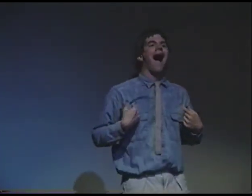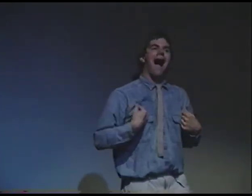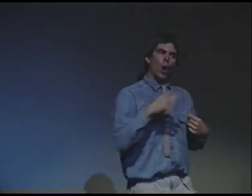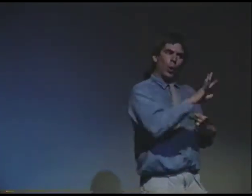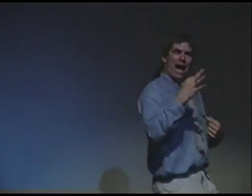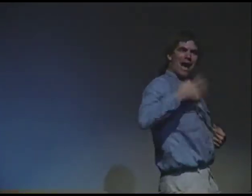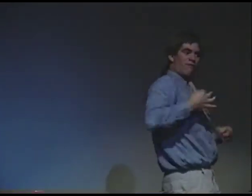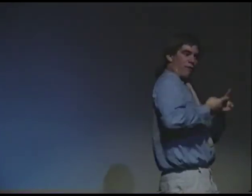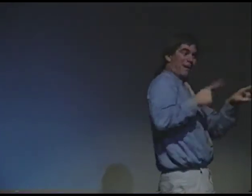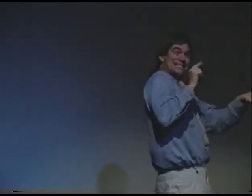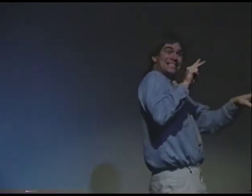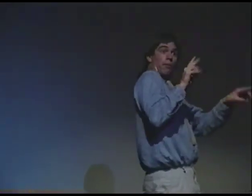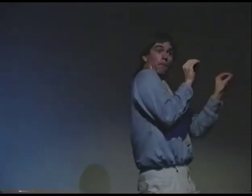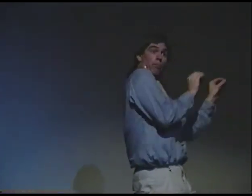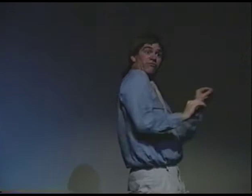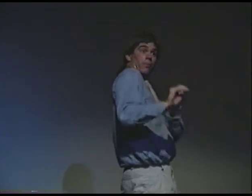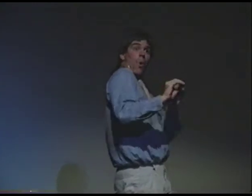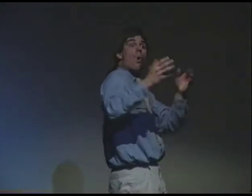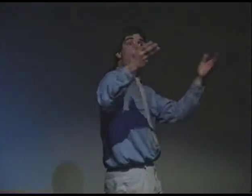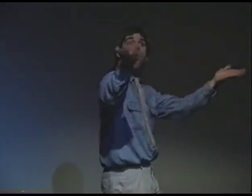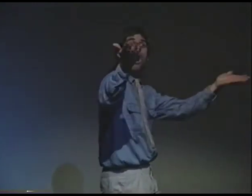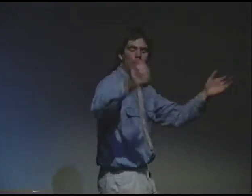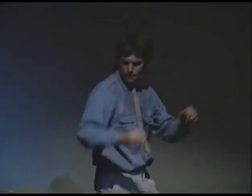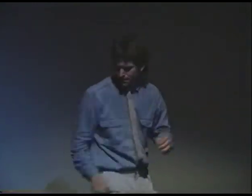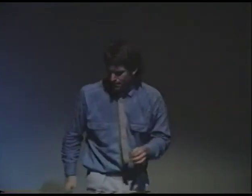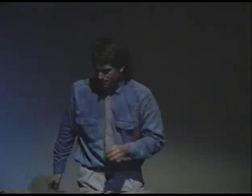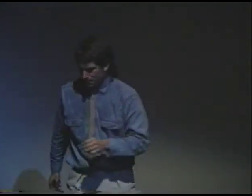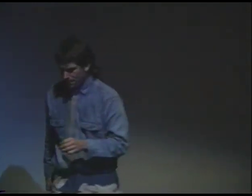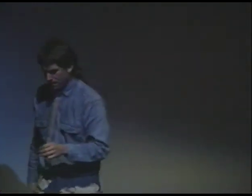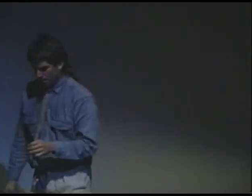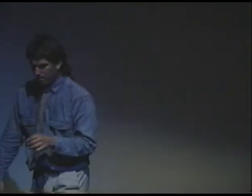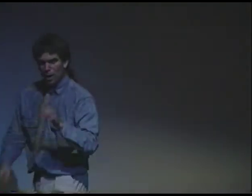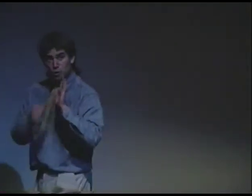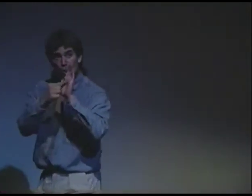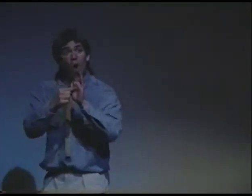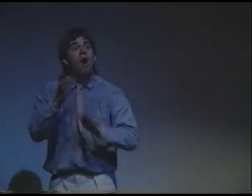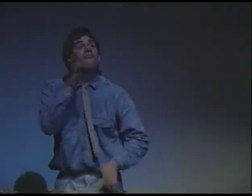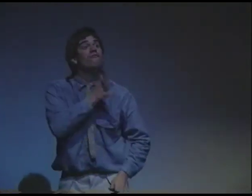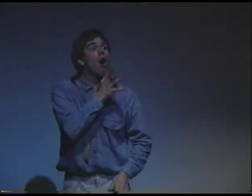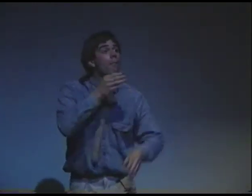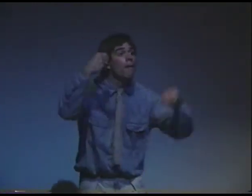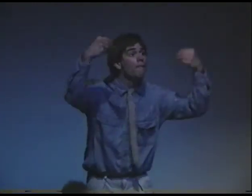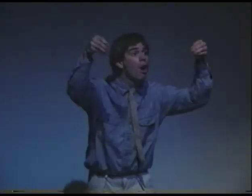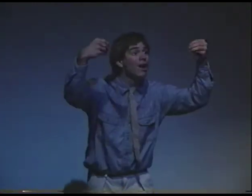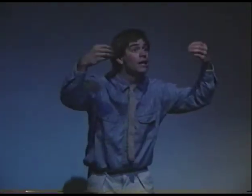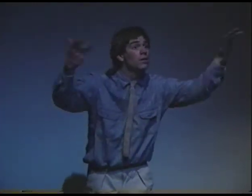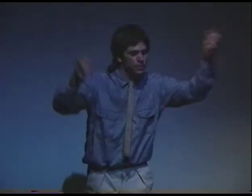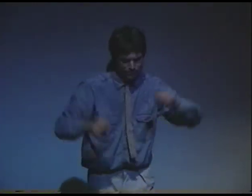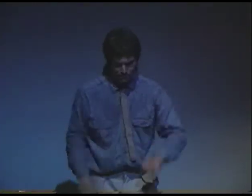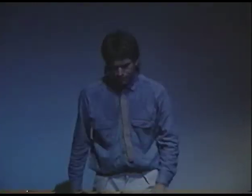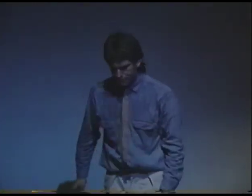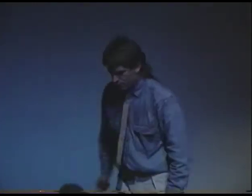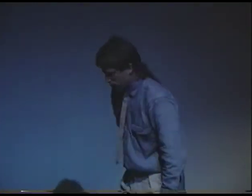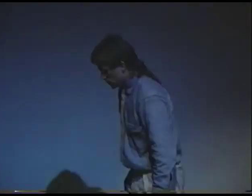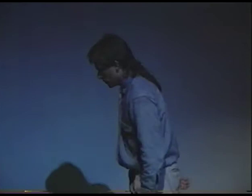And I want that, too. So I benefit from another thing that's a TV movement, like a farmer's market.